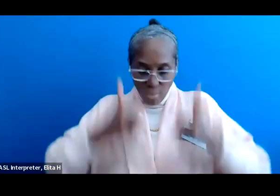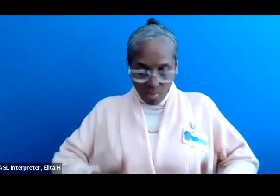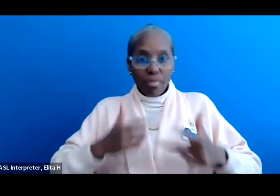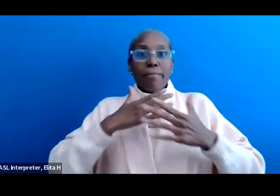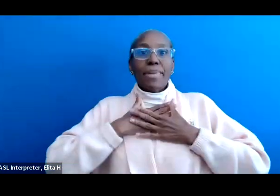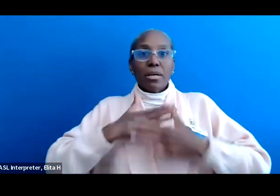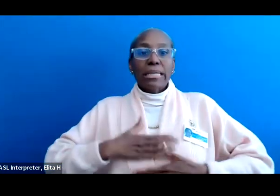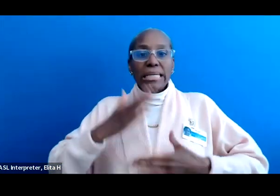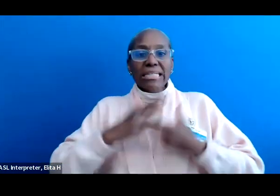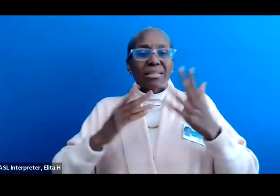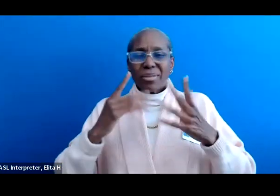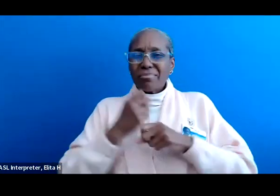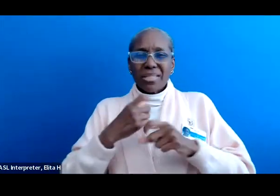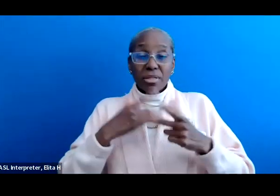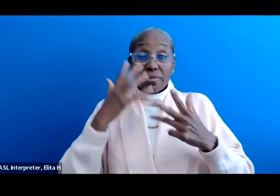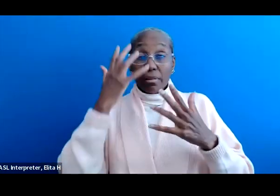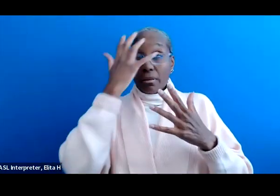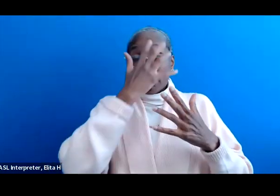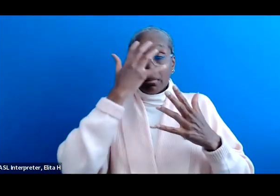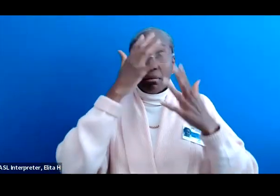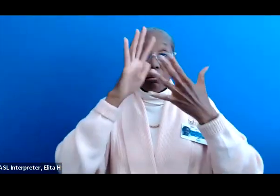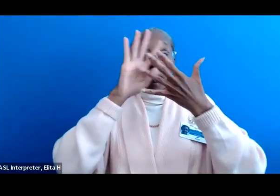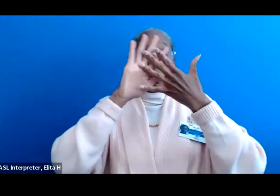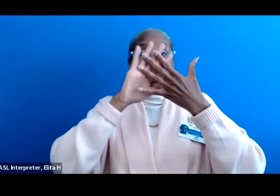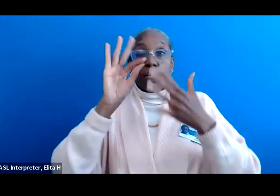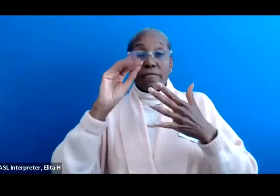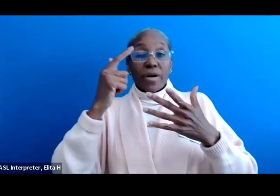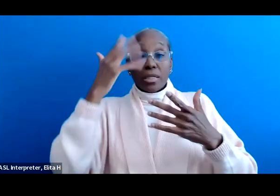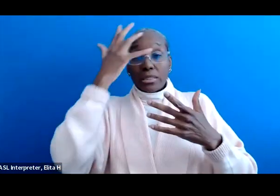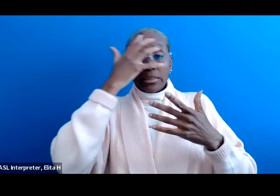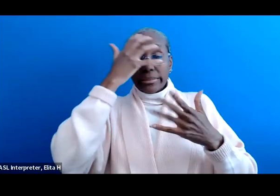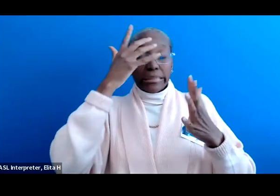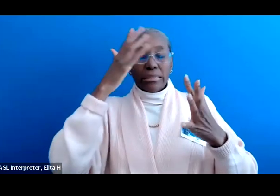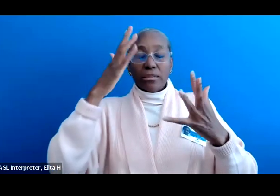Some people say it kind of makes me foggy because it's relaxing. It's relaxing your muscles.